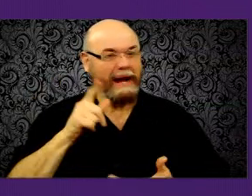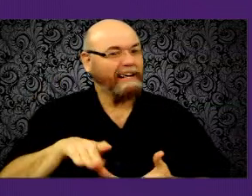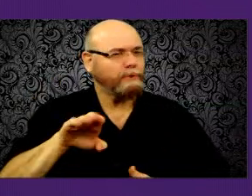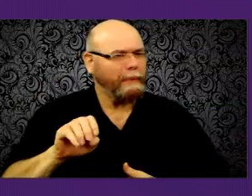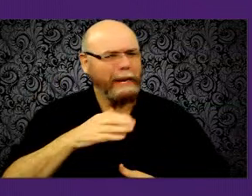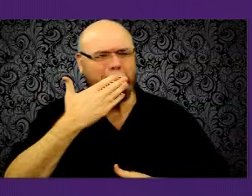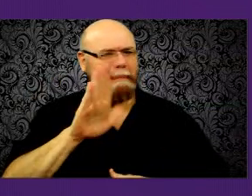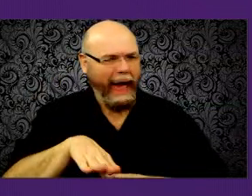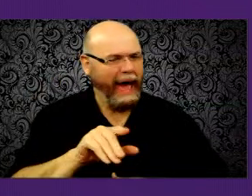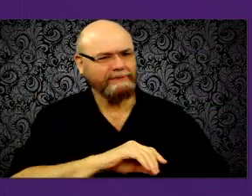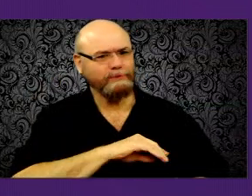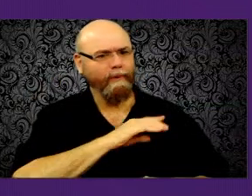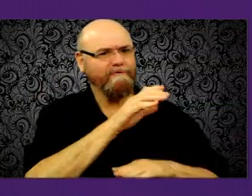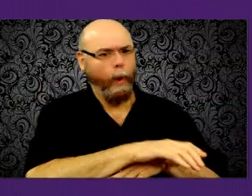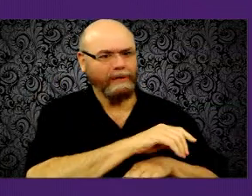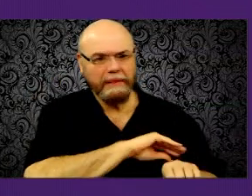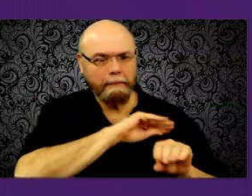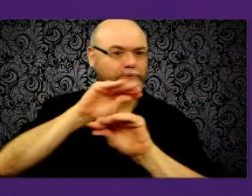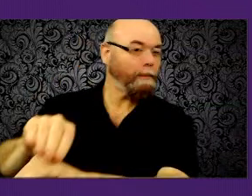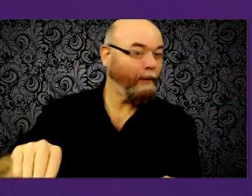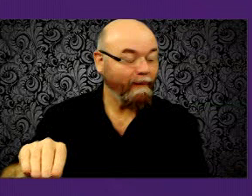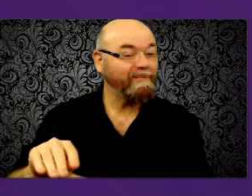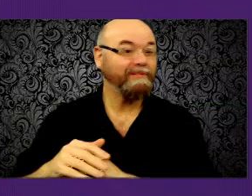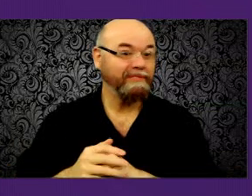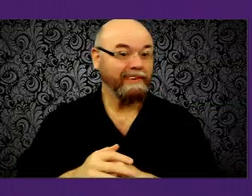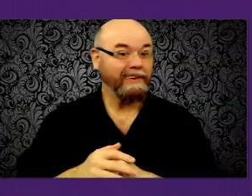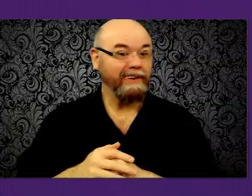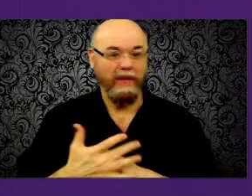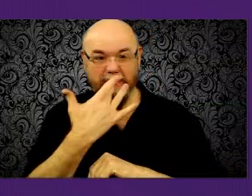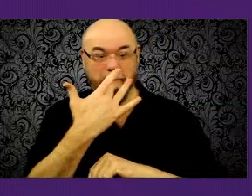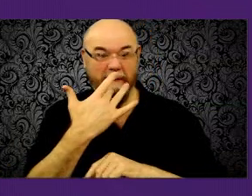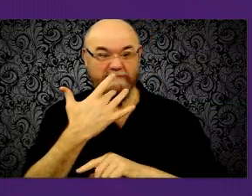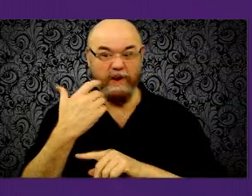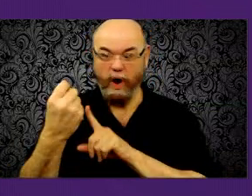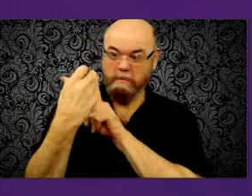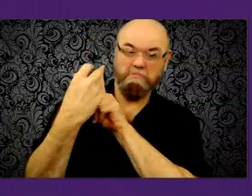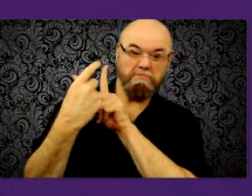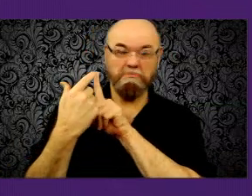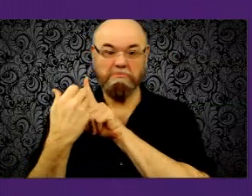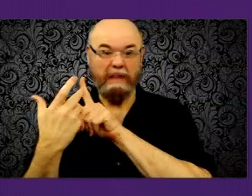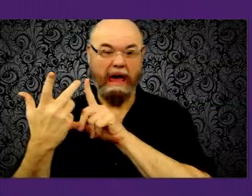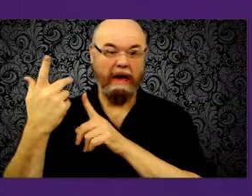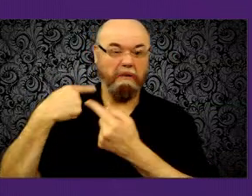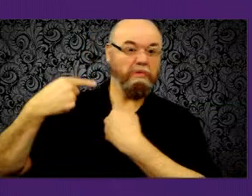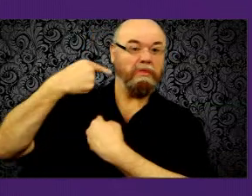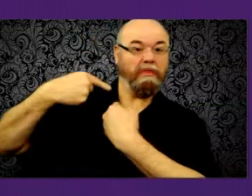when one would prefer verbal abuse and harm over more physical abuse.